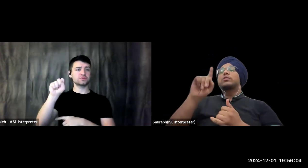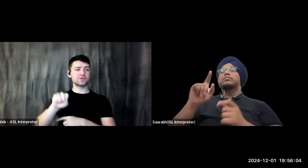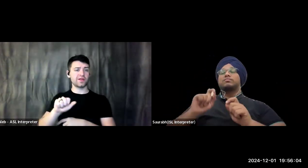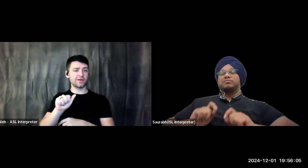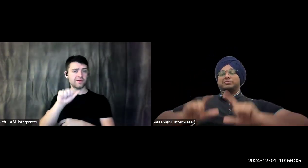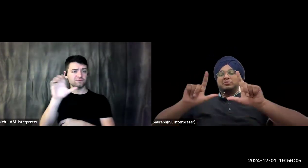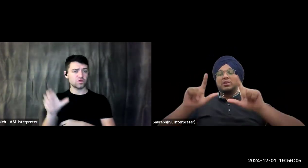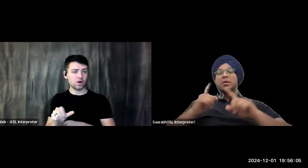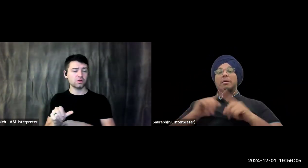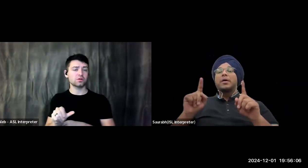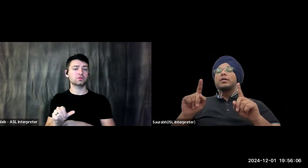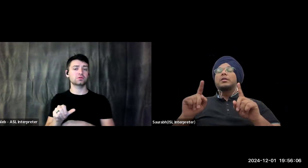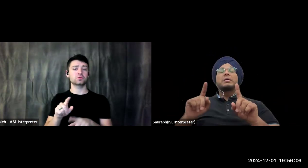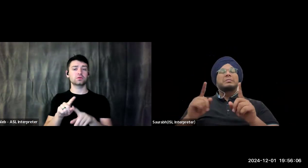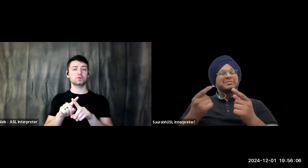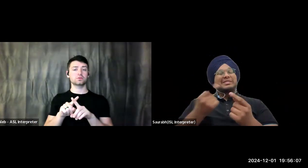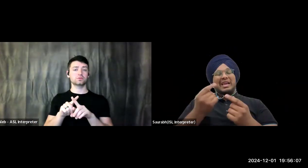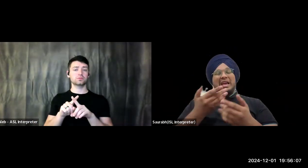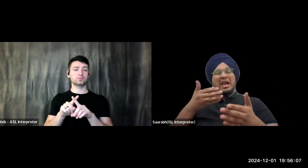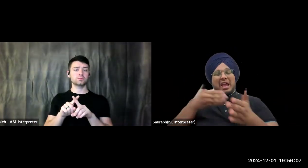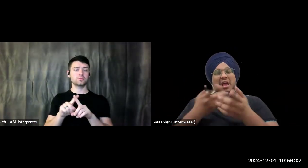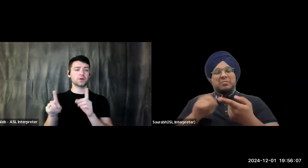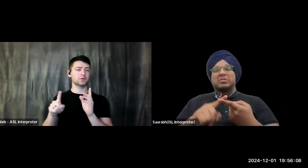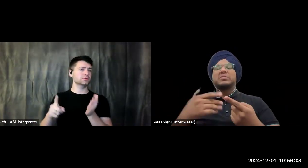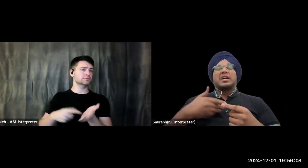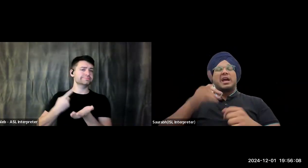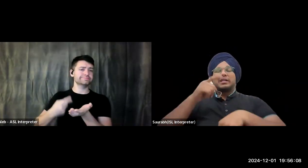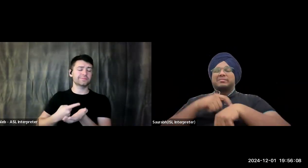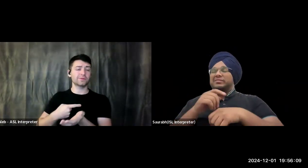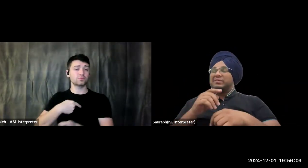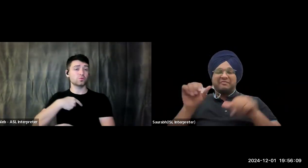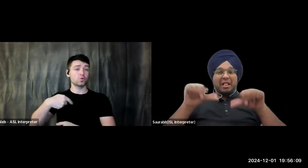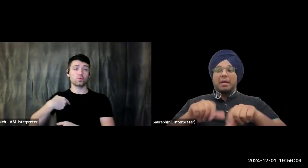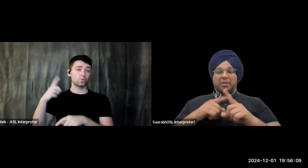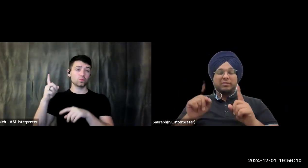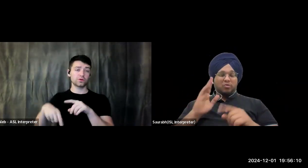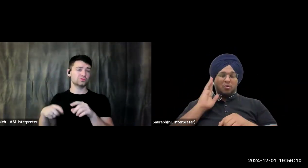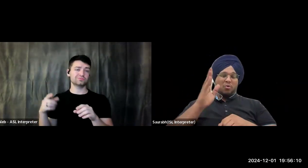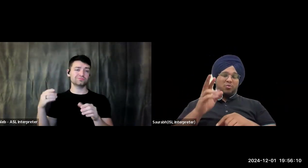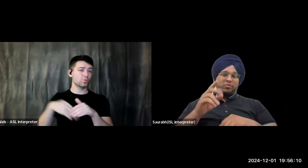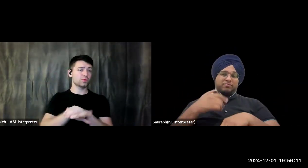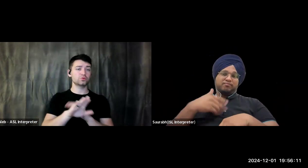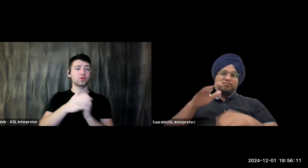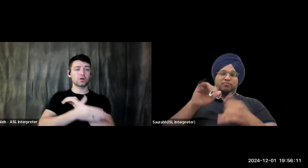But because of some reason we couldn't go there but definitely in future we are going to launch